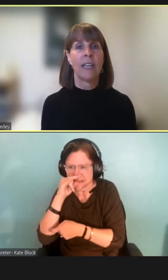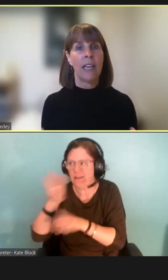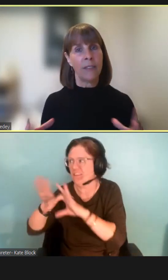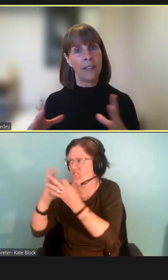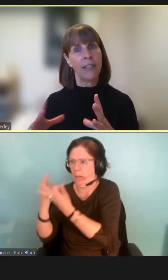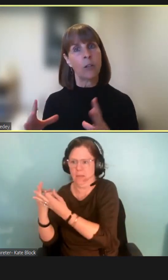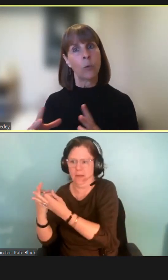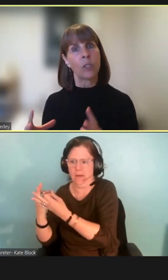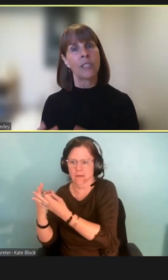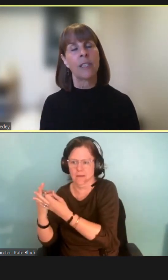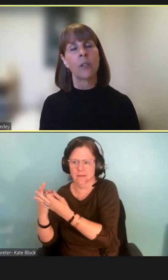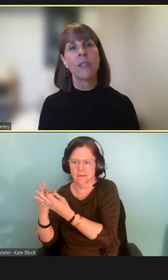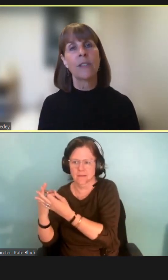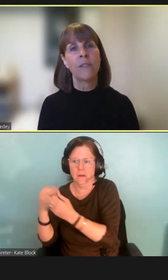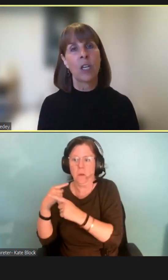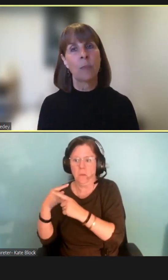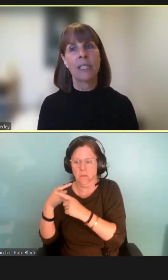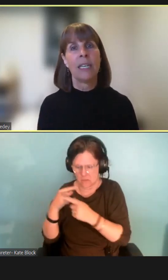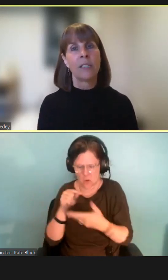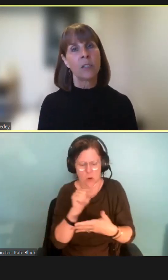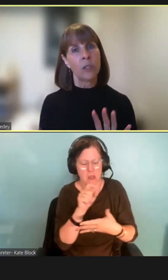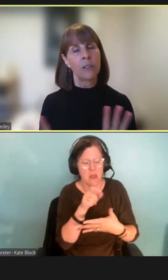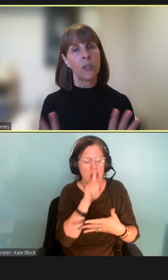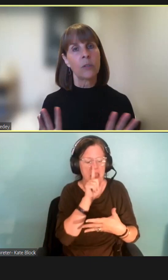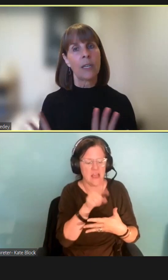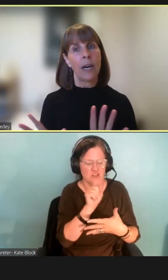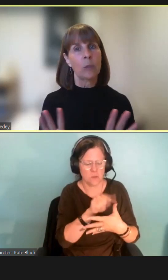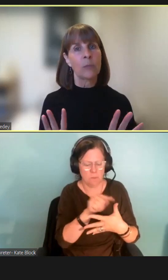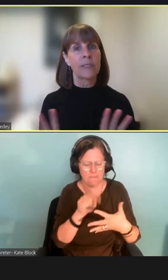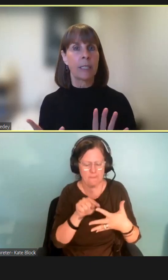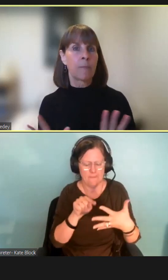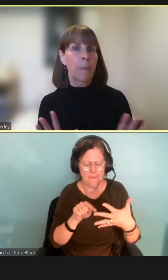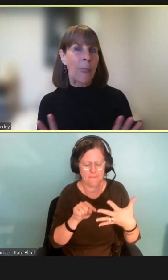and then they can work together with the family to look at those items that are a